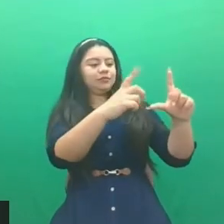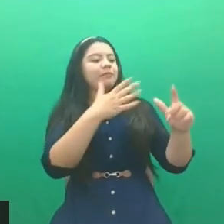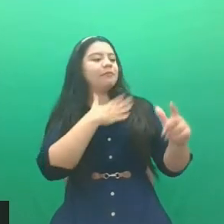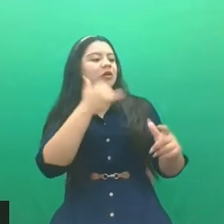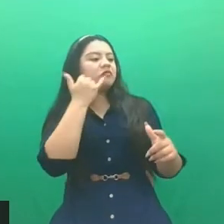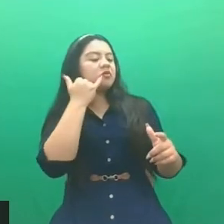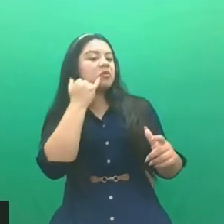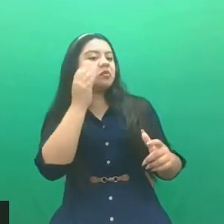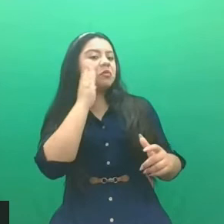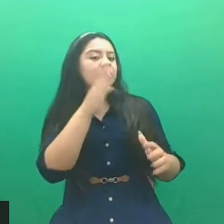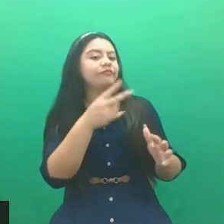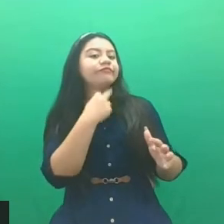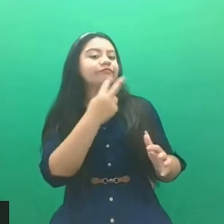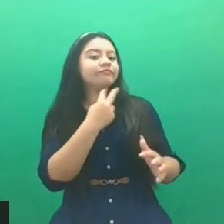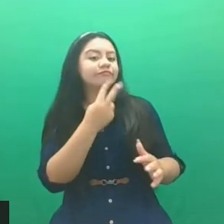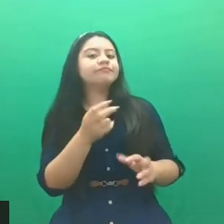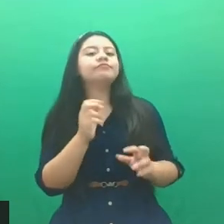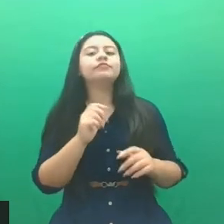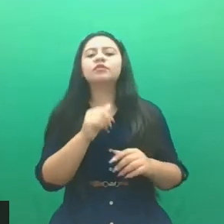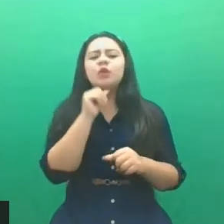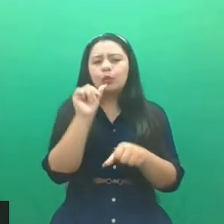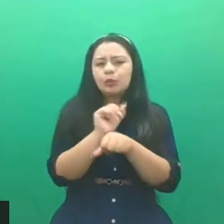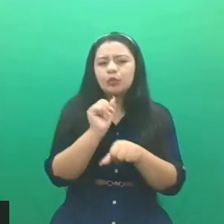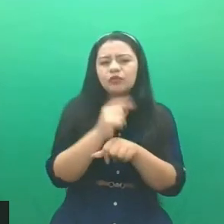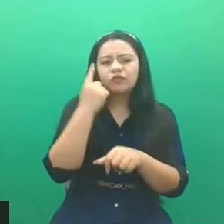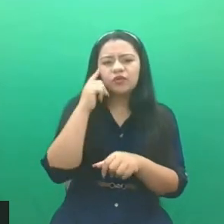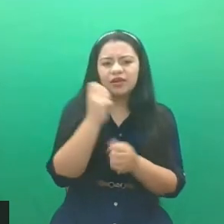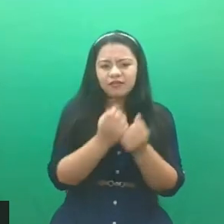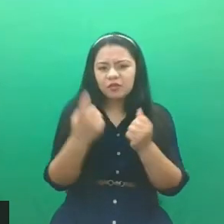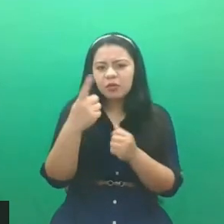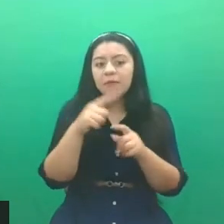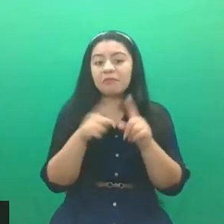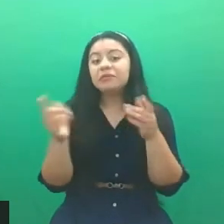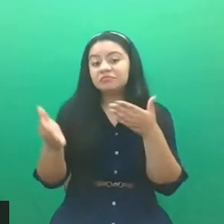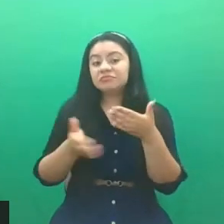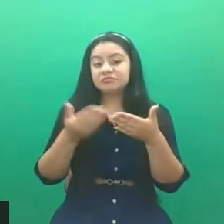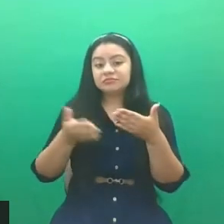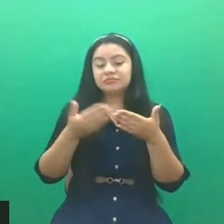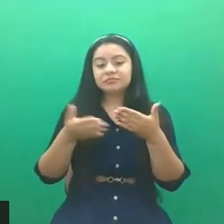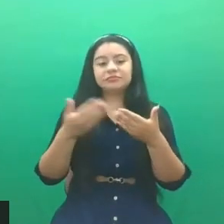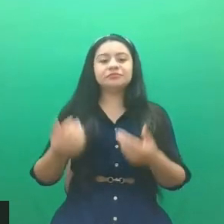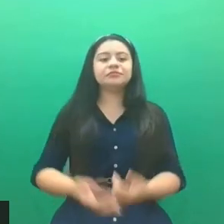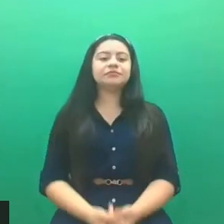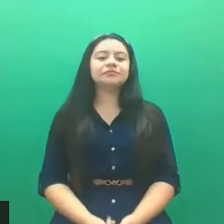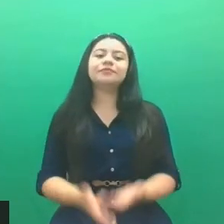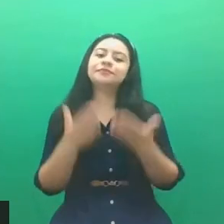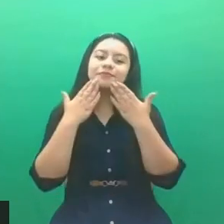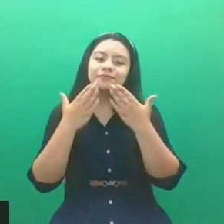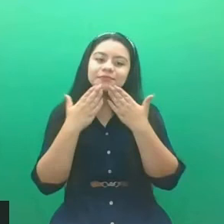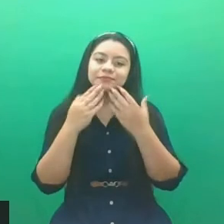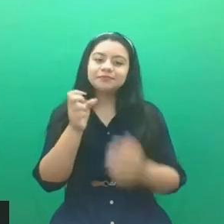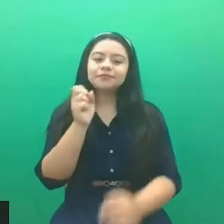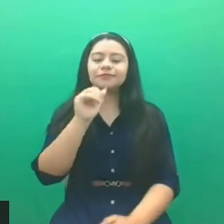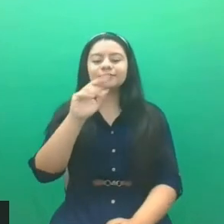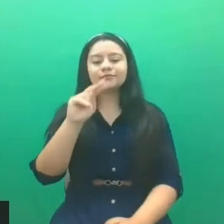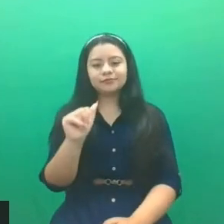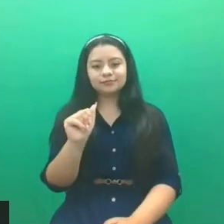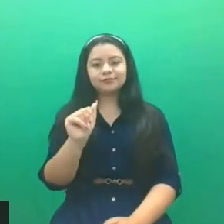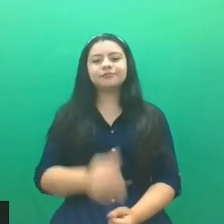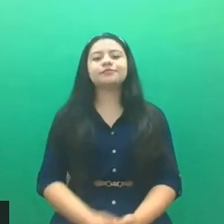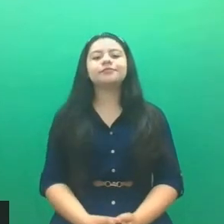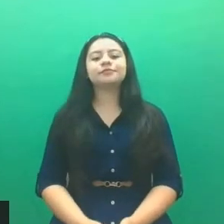for everyone, but it's a really easy win that you can have. Yhank you Sina. So this next question,